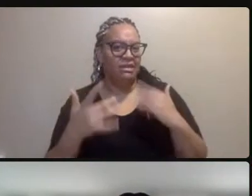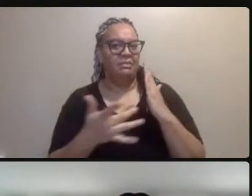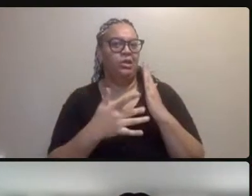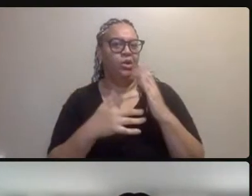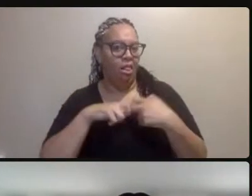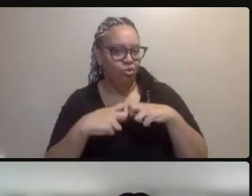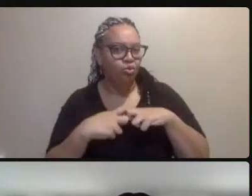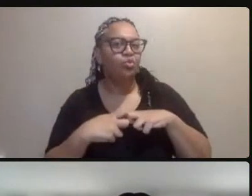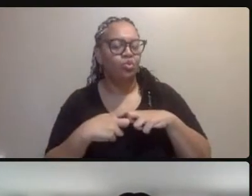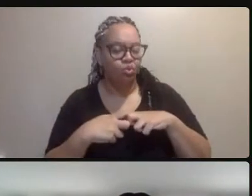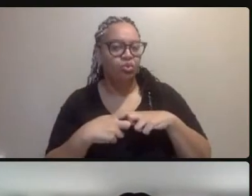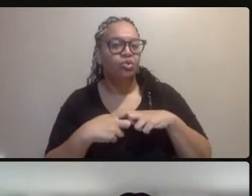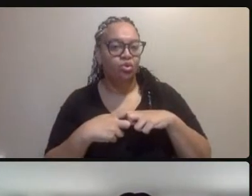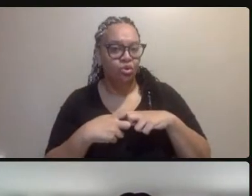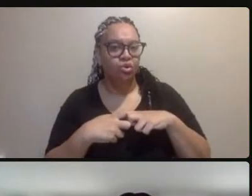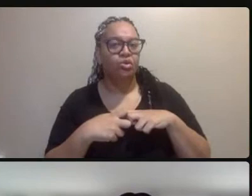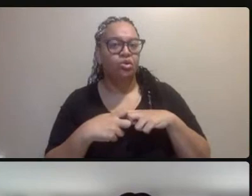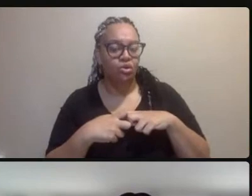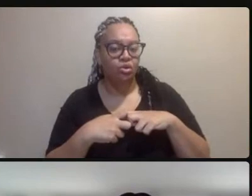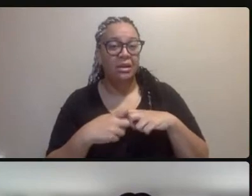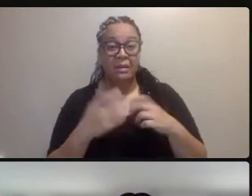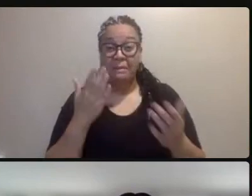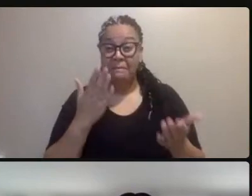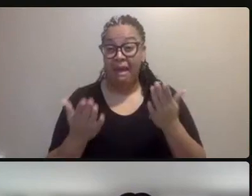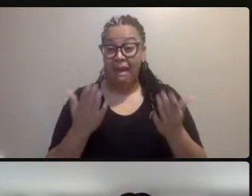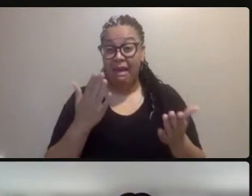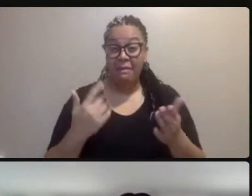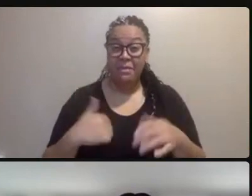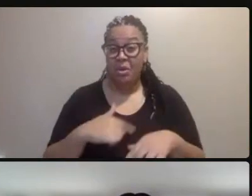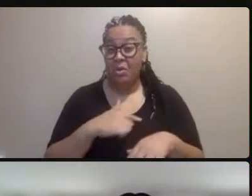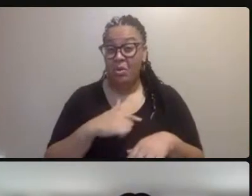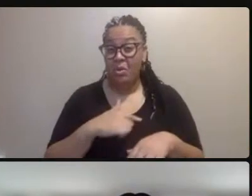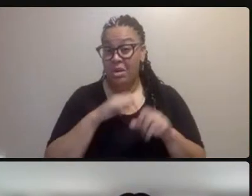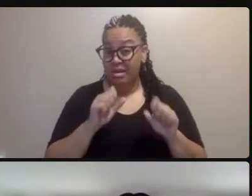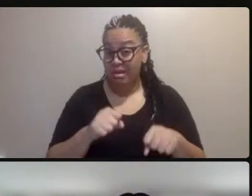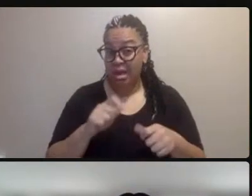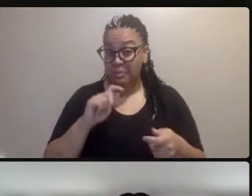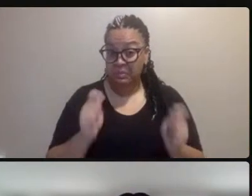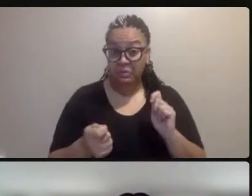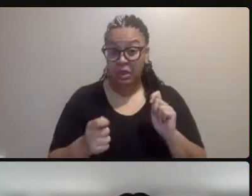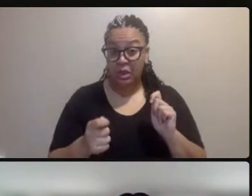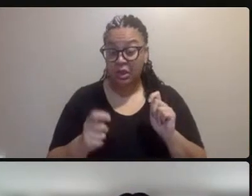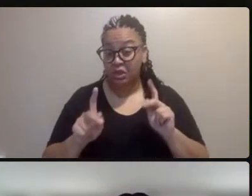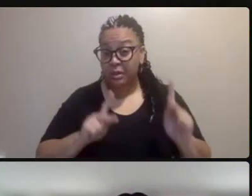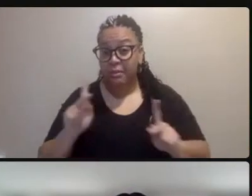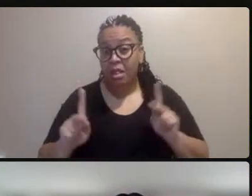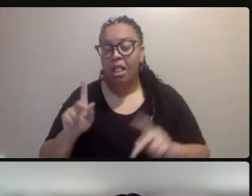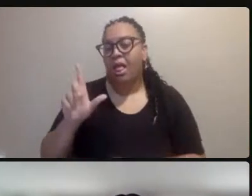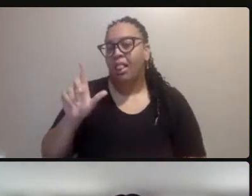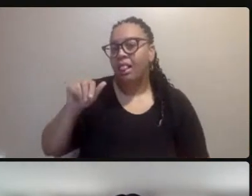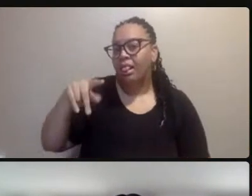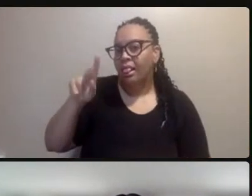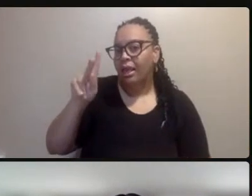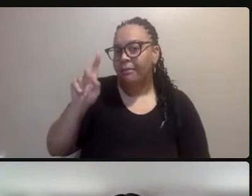IT SEEMS LIKE MR. SALAZAR